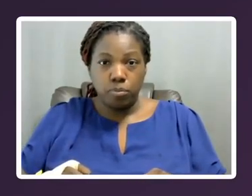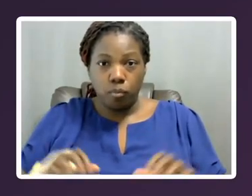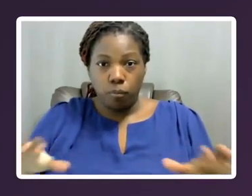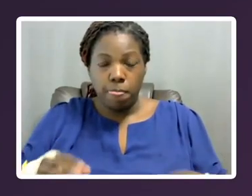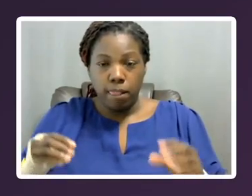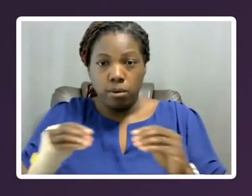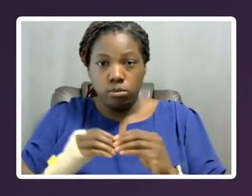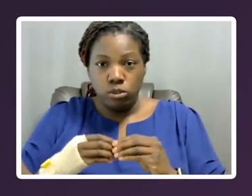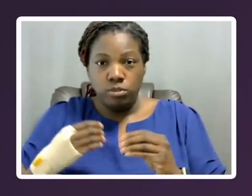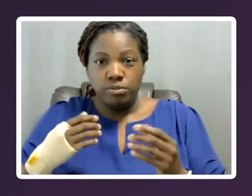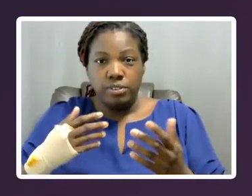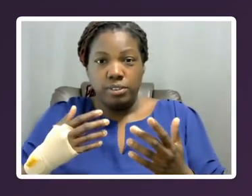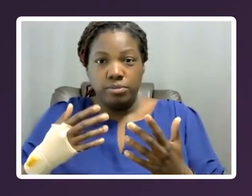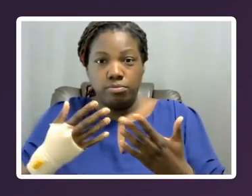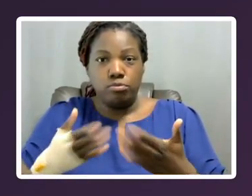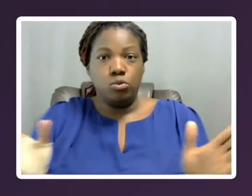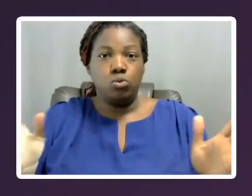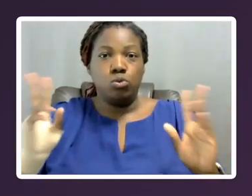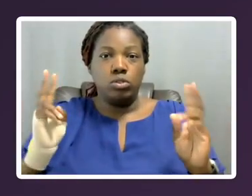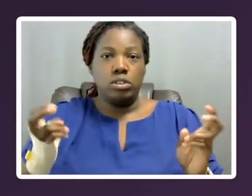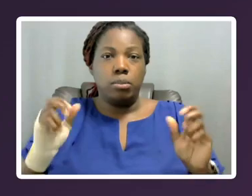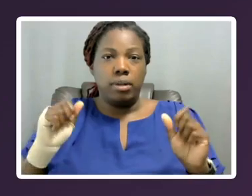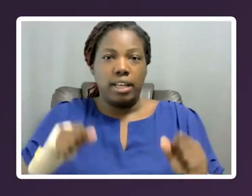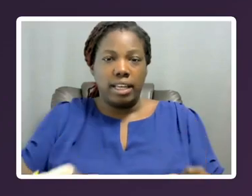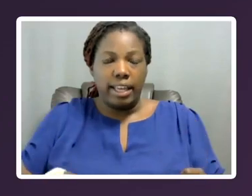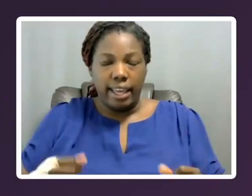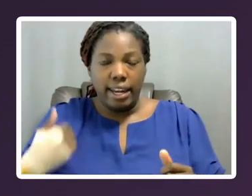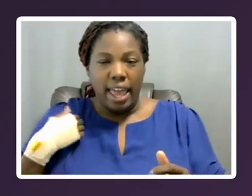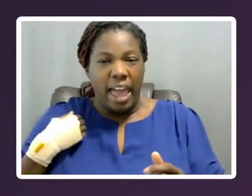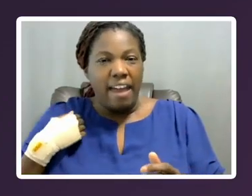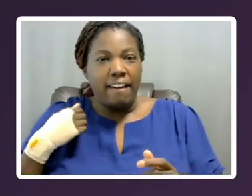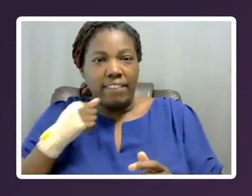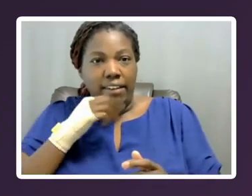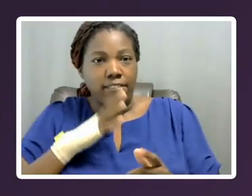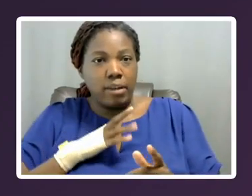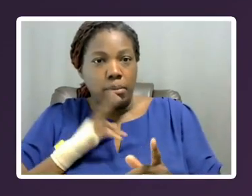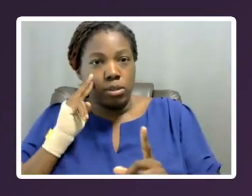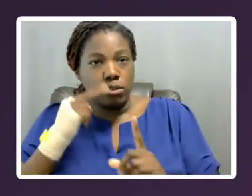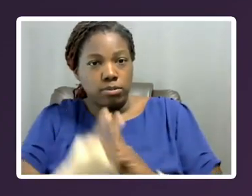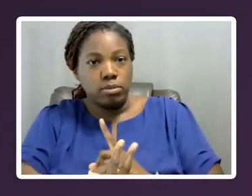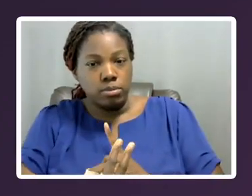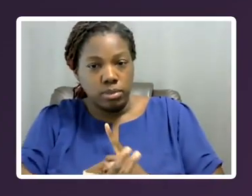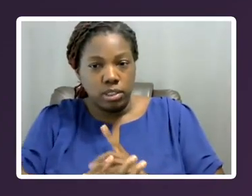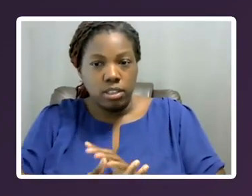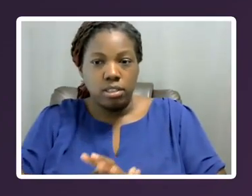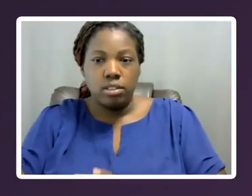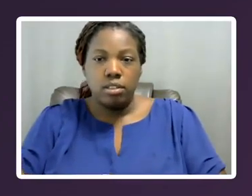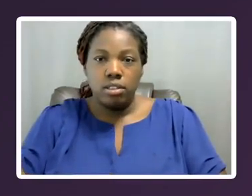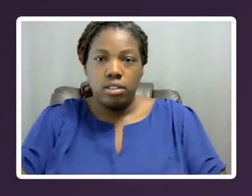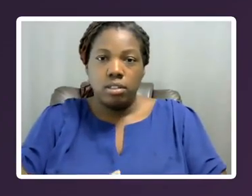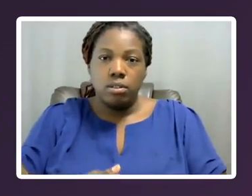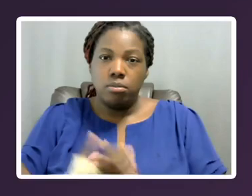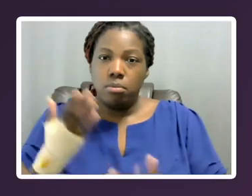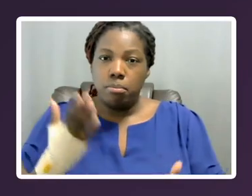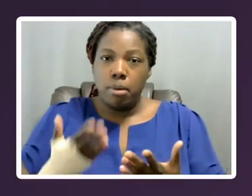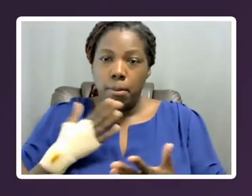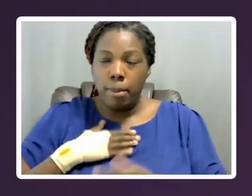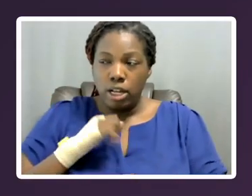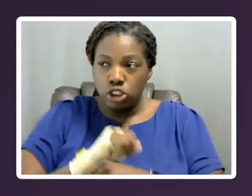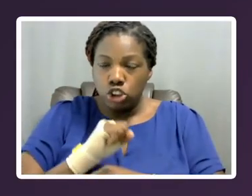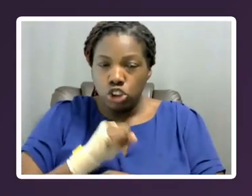I could even go through like a female lens or maybe what my job is. So you can also tailor it as